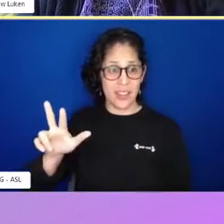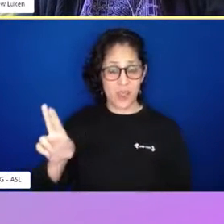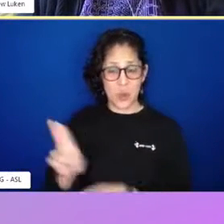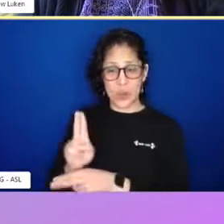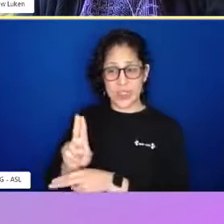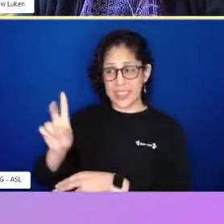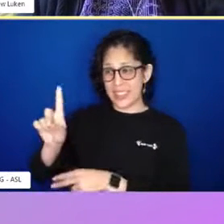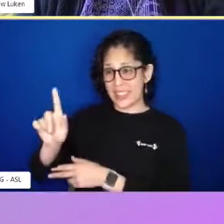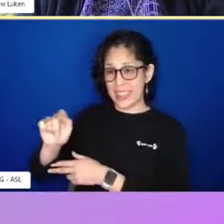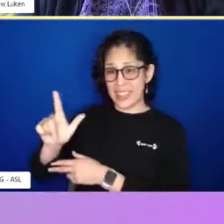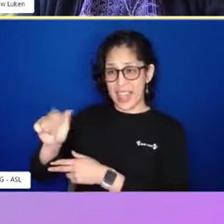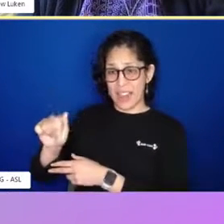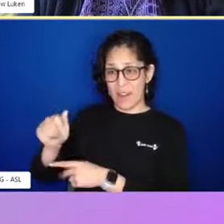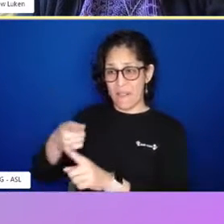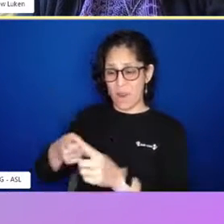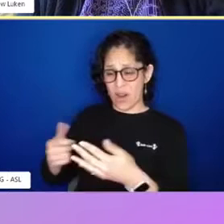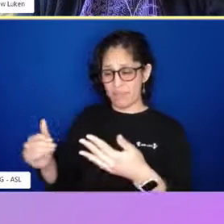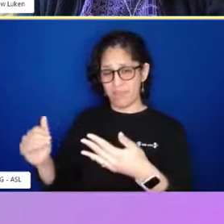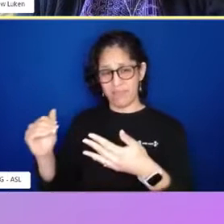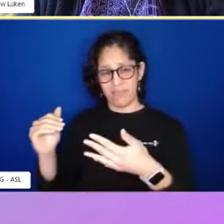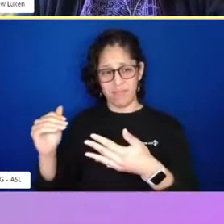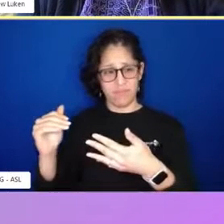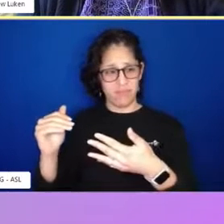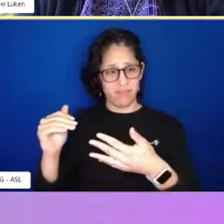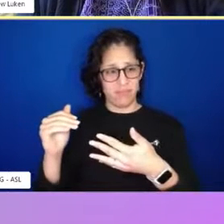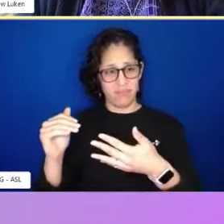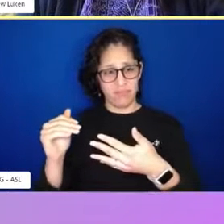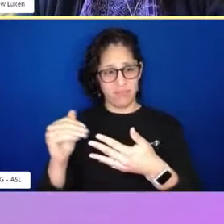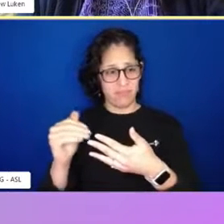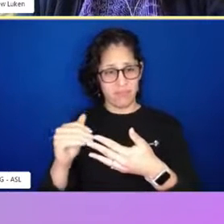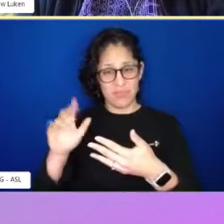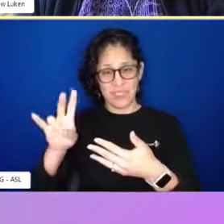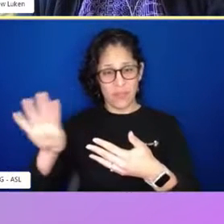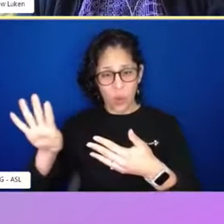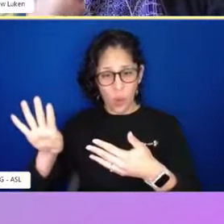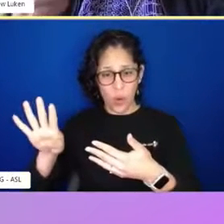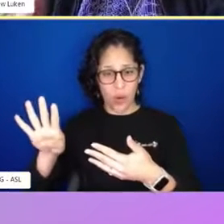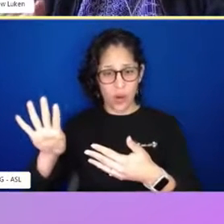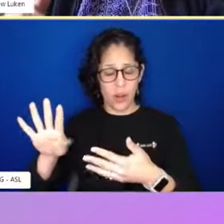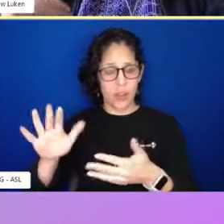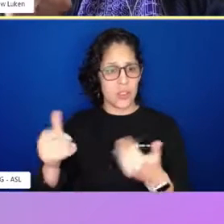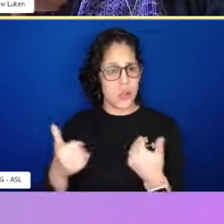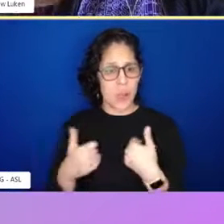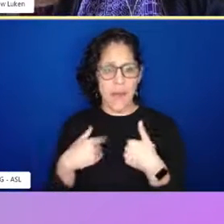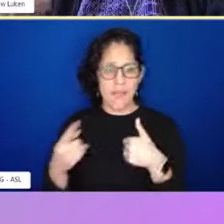the data from 74, that we see the US department of